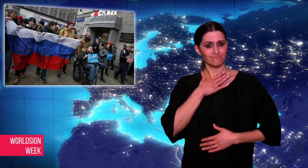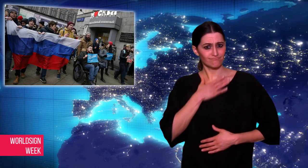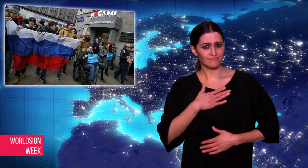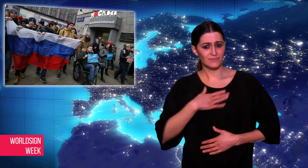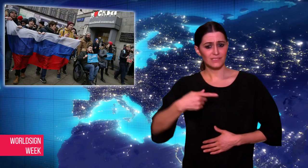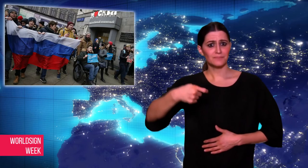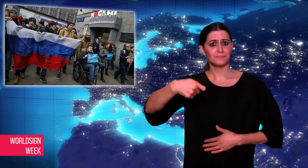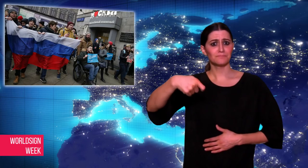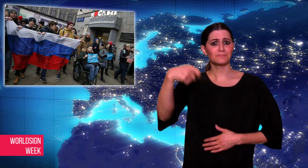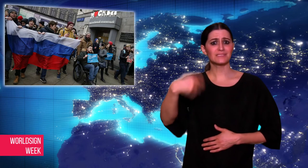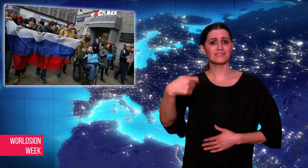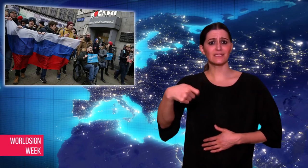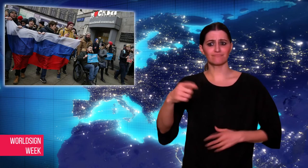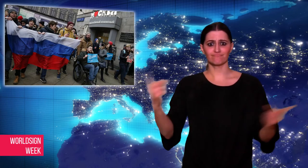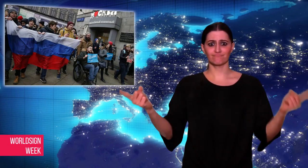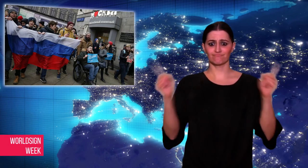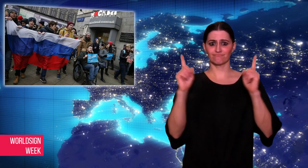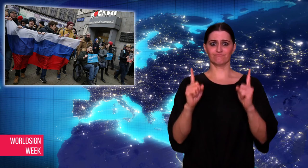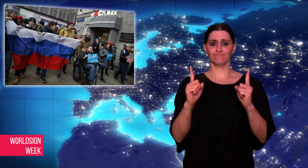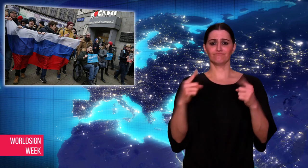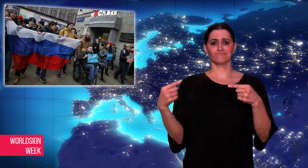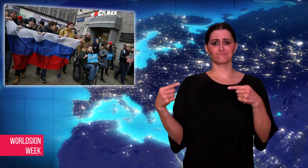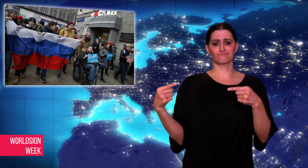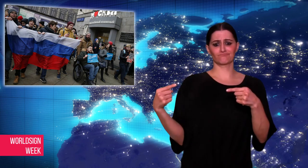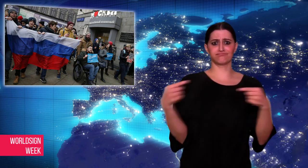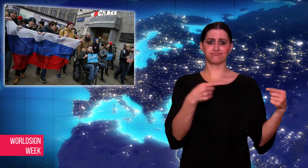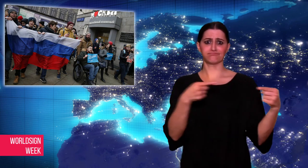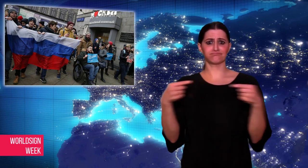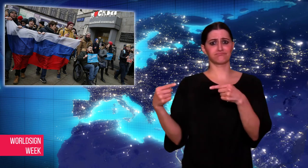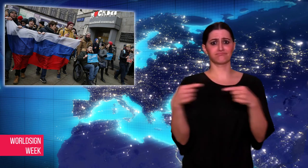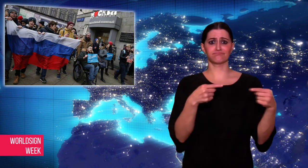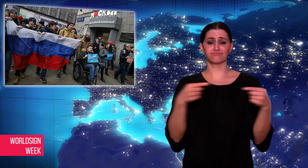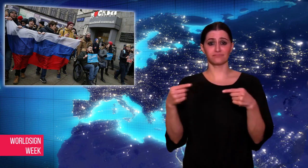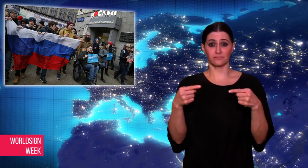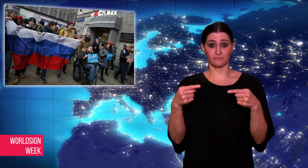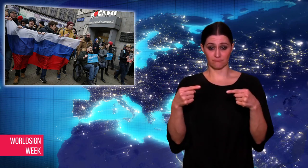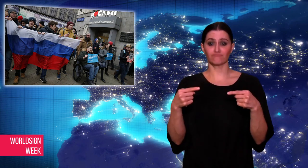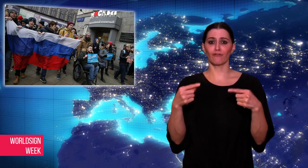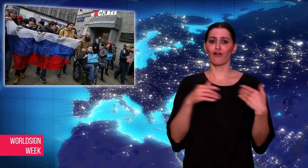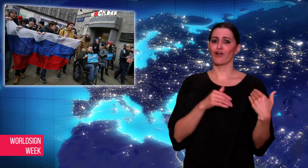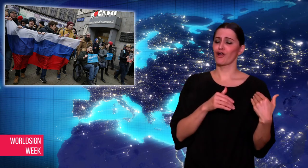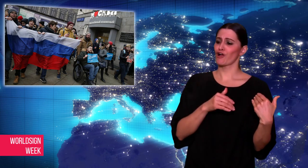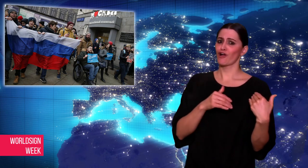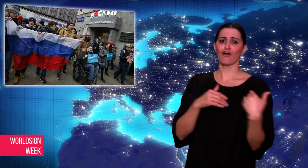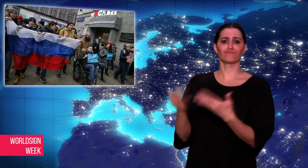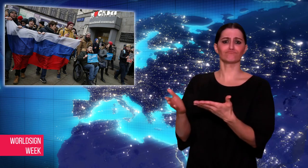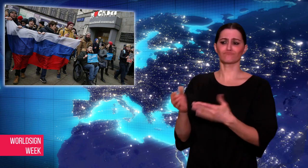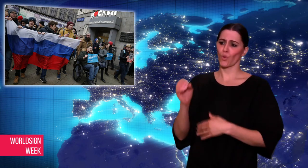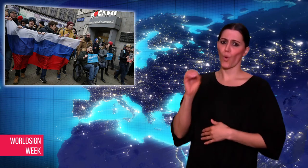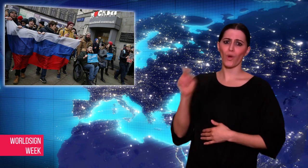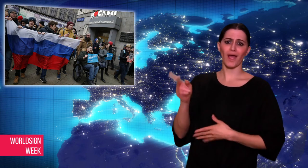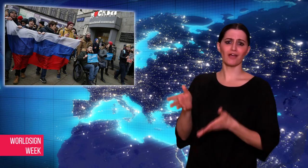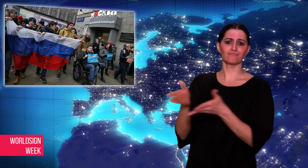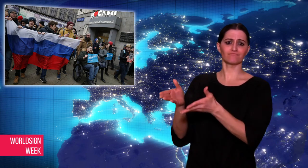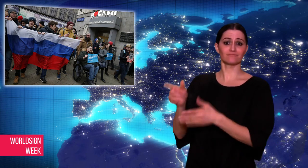Navalny was refused permission,